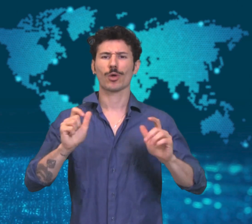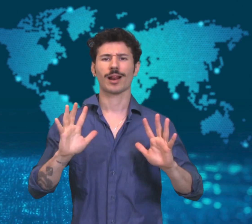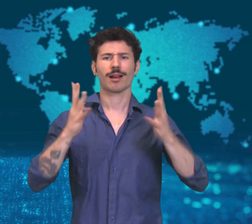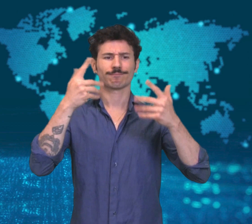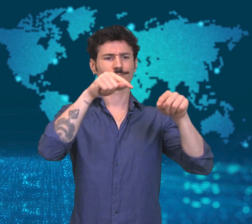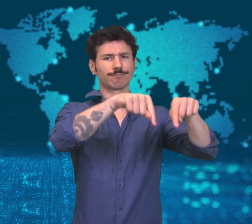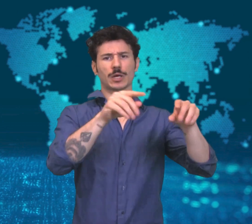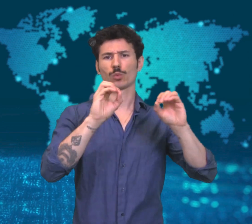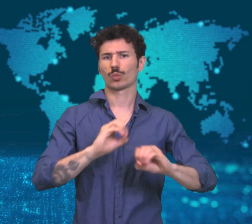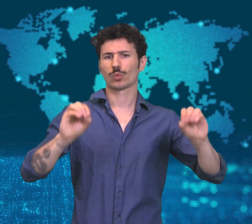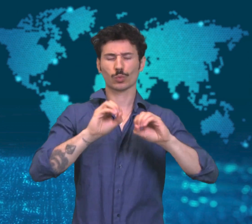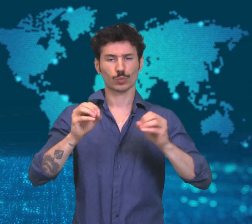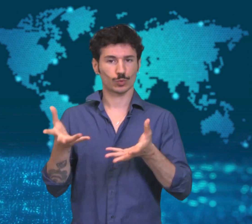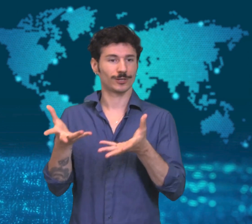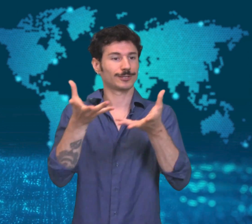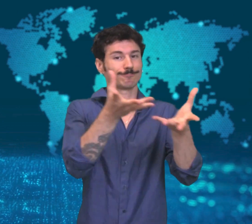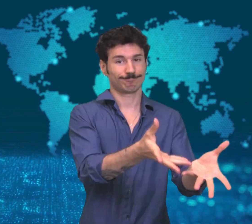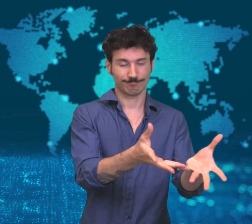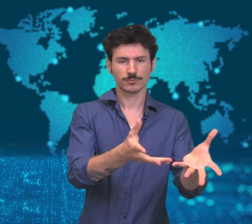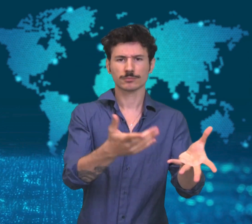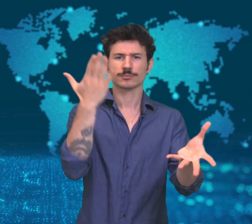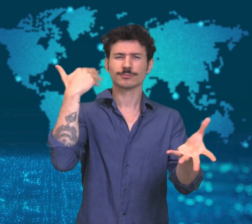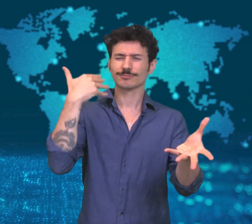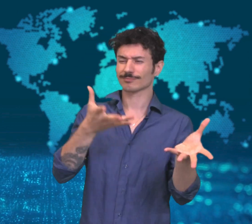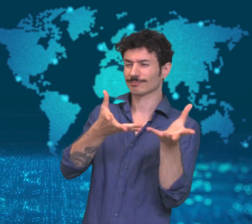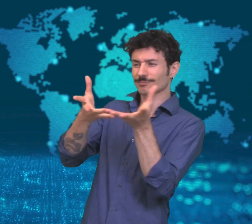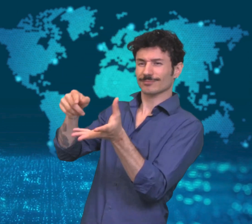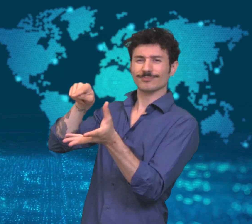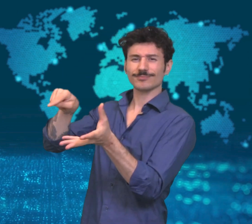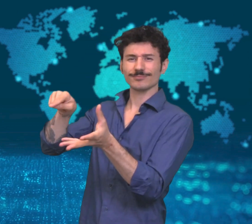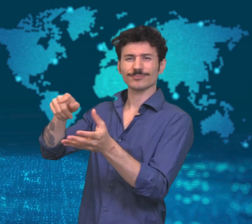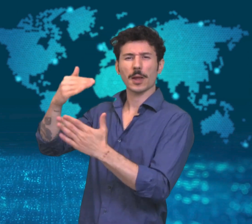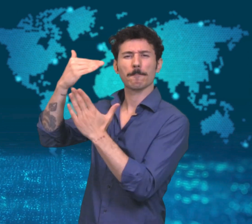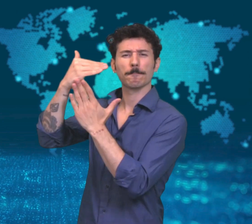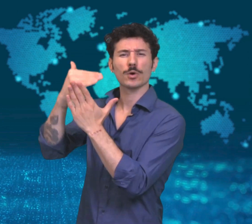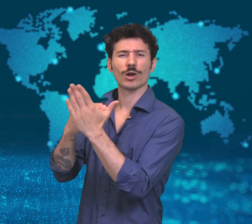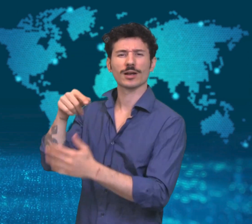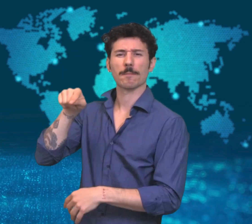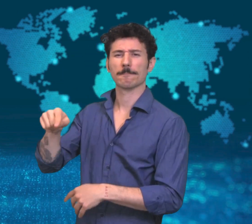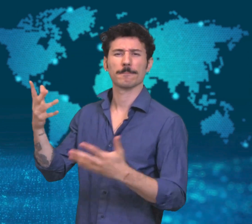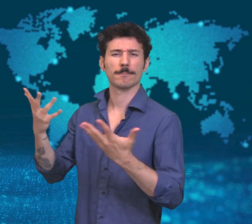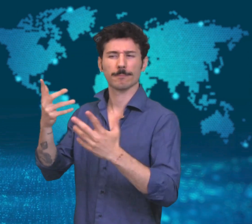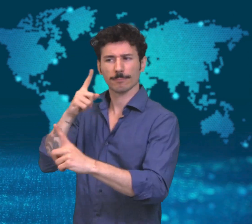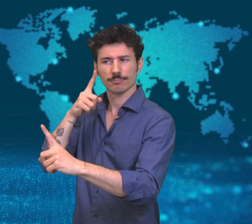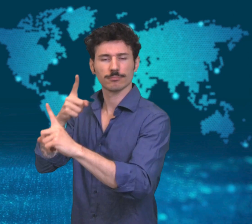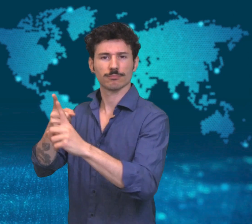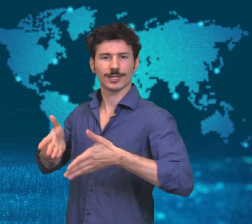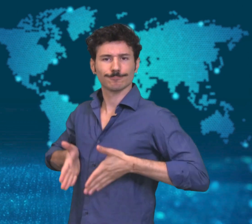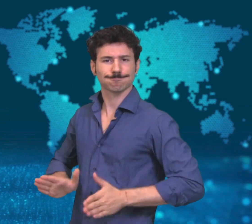Galapagos after participating in a captive breeding program